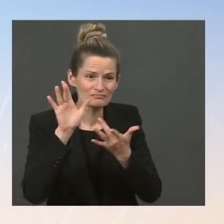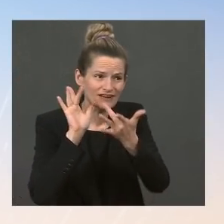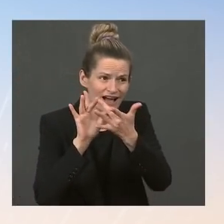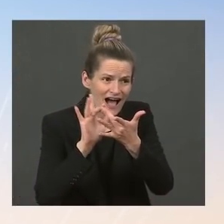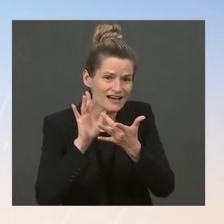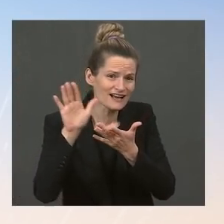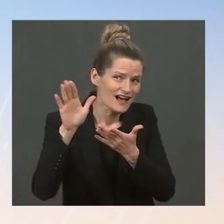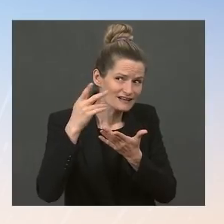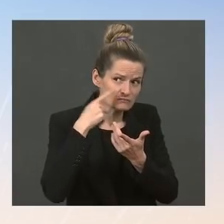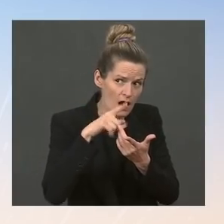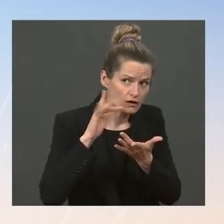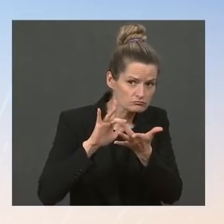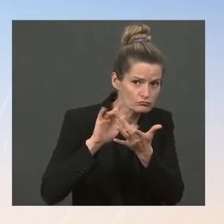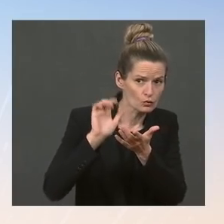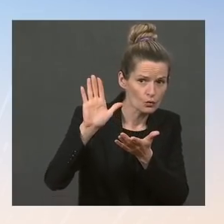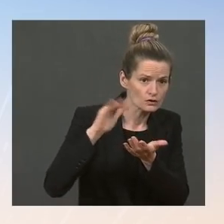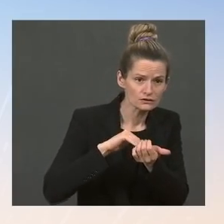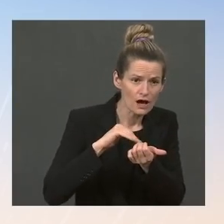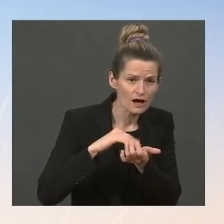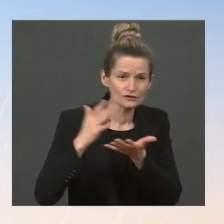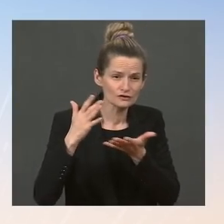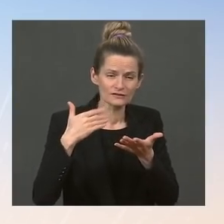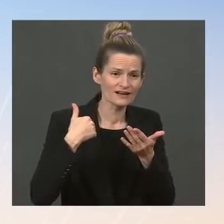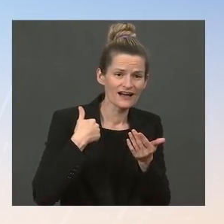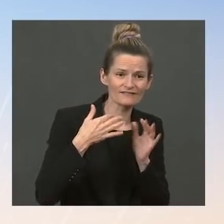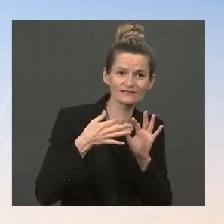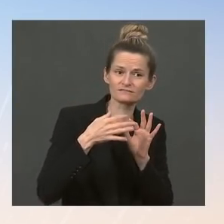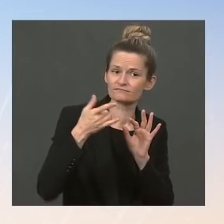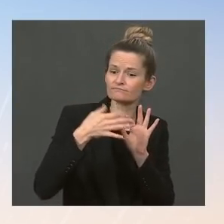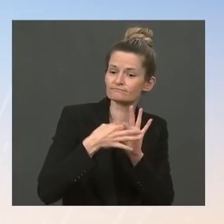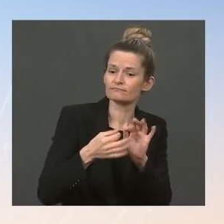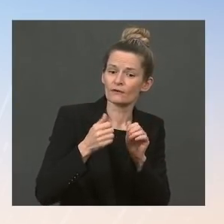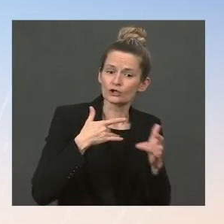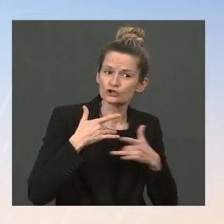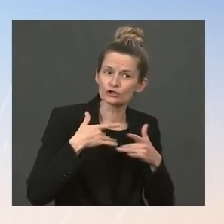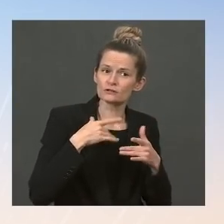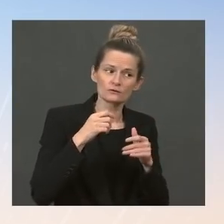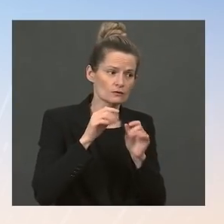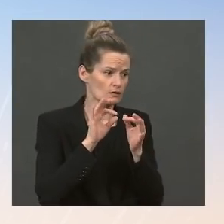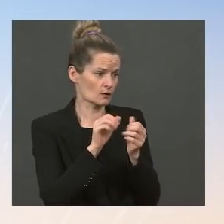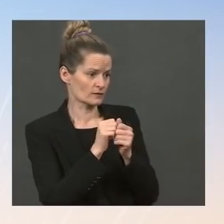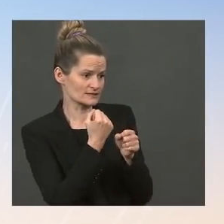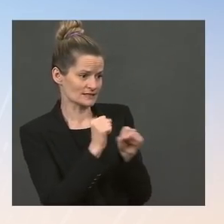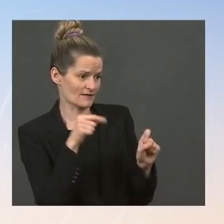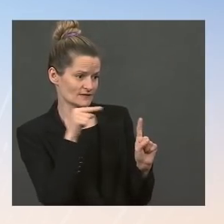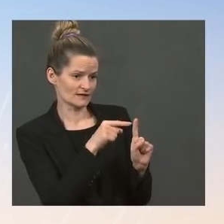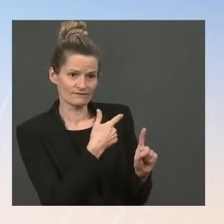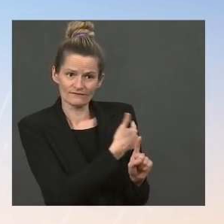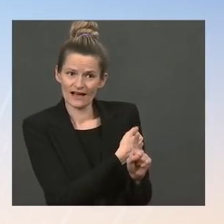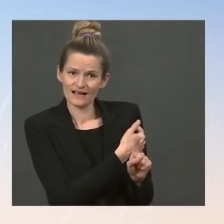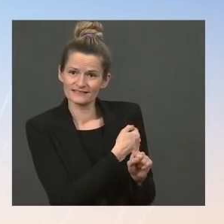she had about the safety and effectiveness of the vaccine. This is pretty standard and something we do all the time.